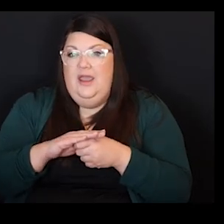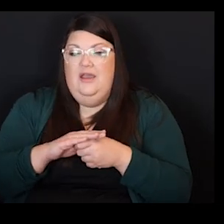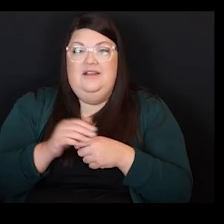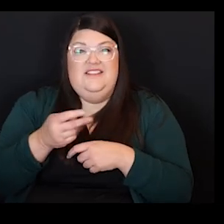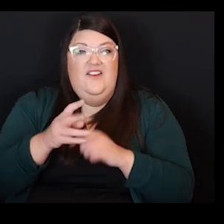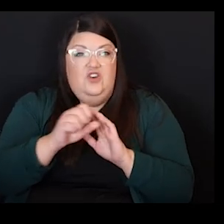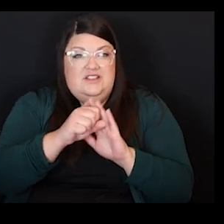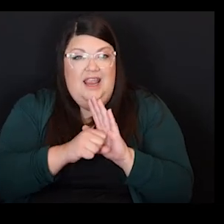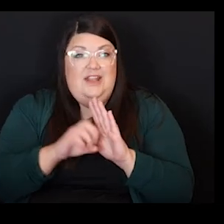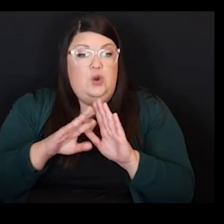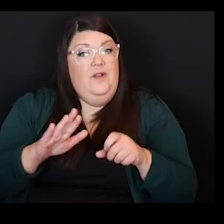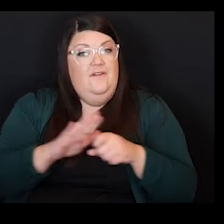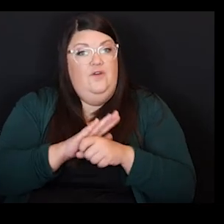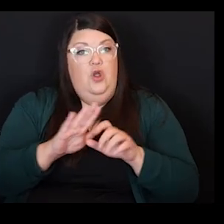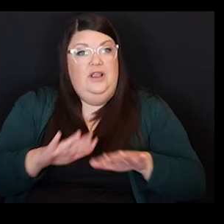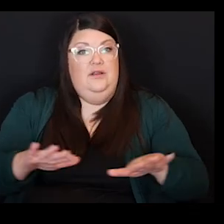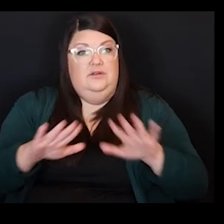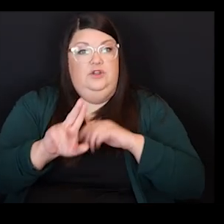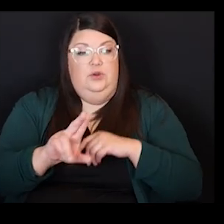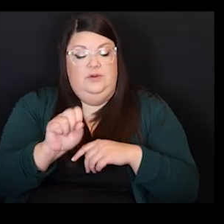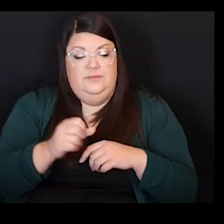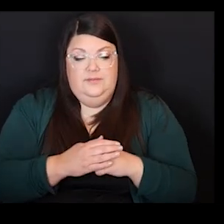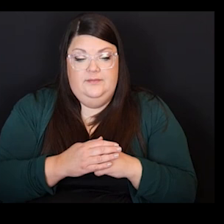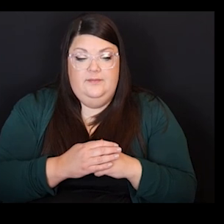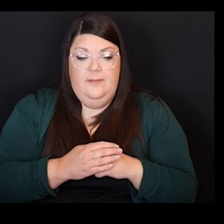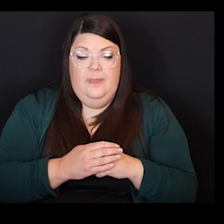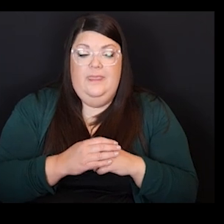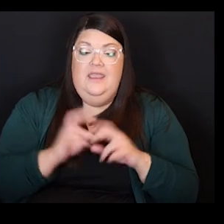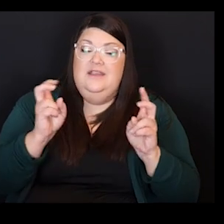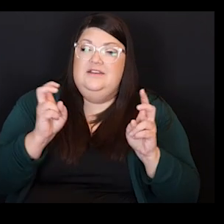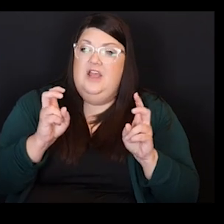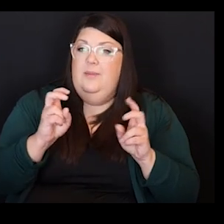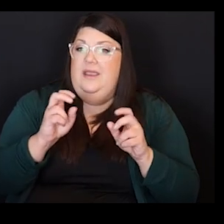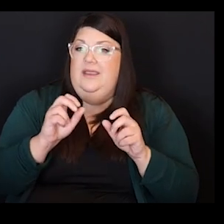Its topic areas (which reflect topics defined in the grant such as a focus on Arts,